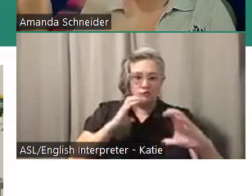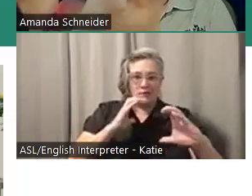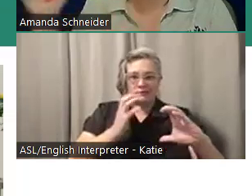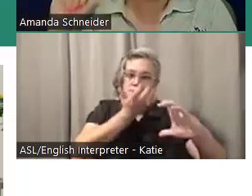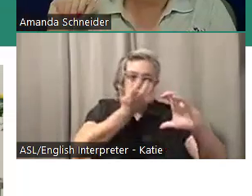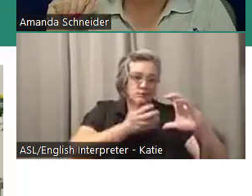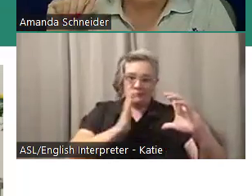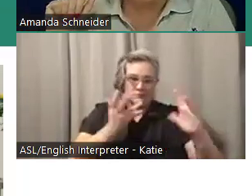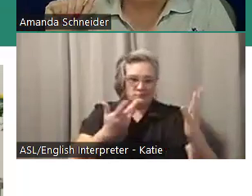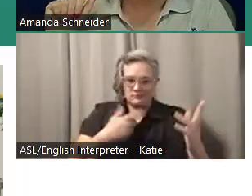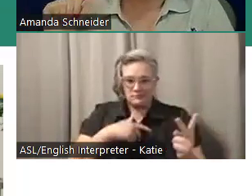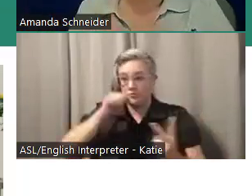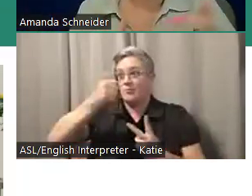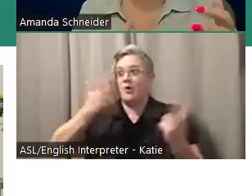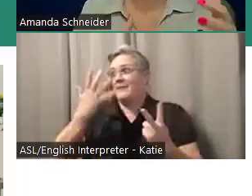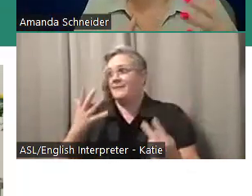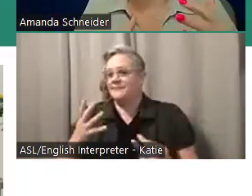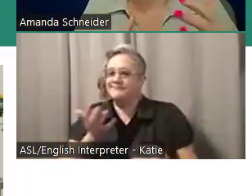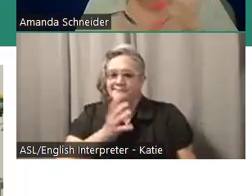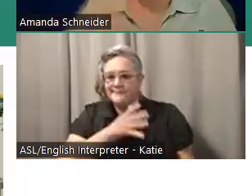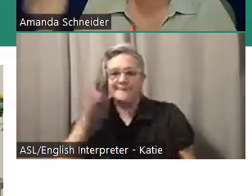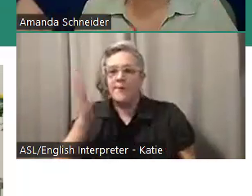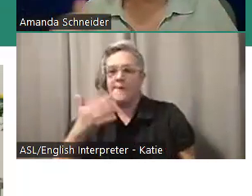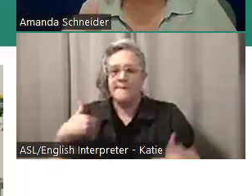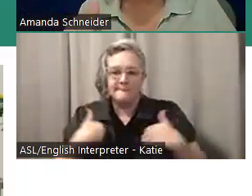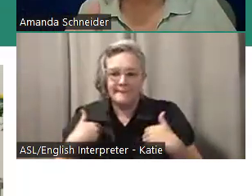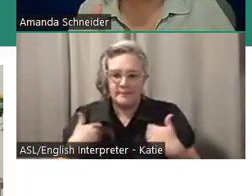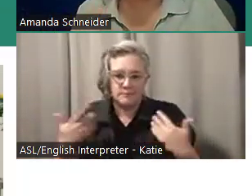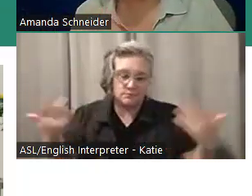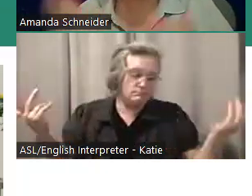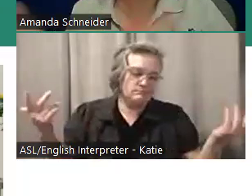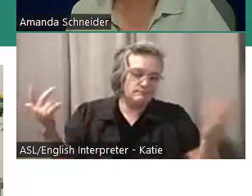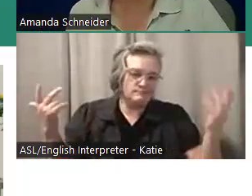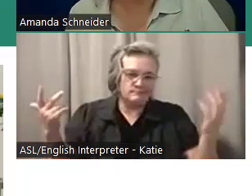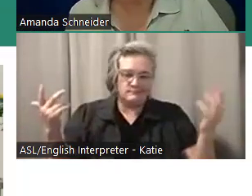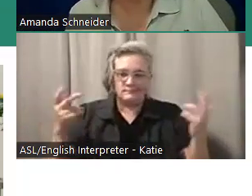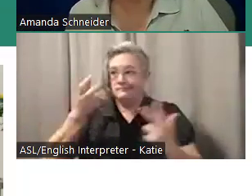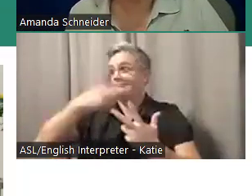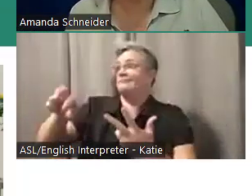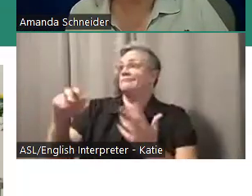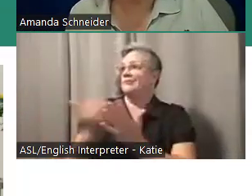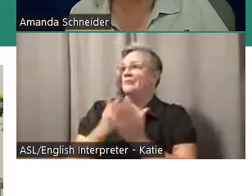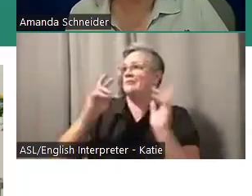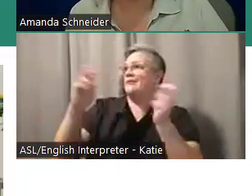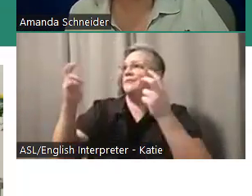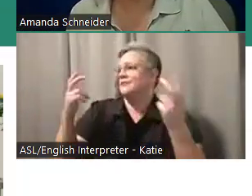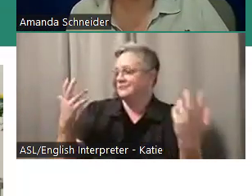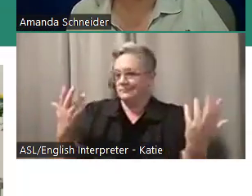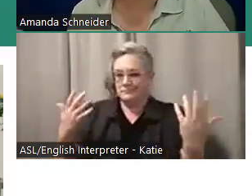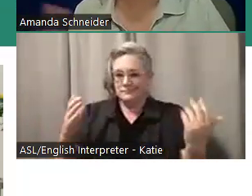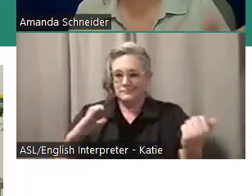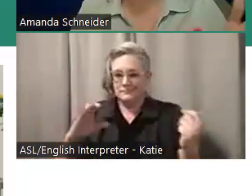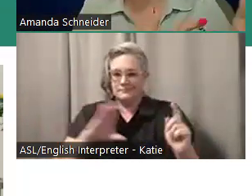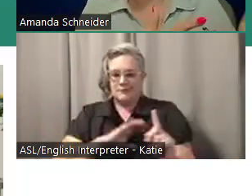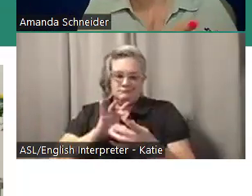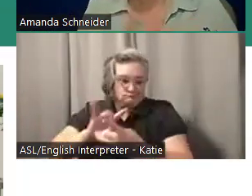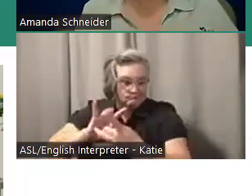Uh… farming animals, or then it transitions into maybe a character from a TV show. So…